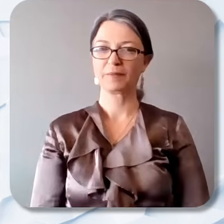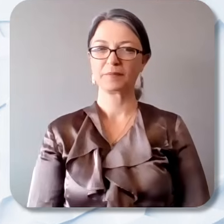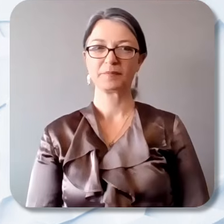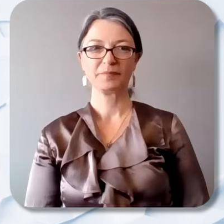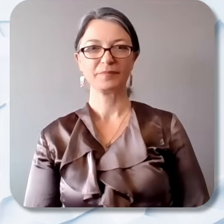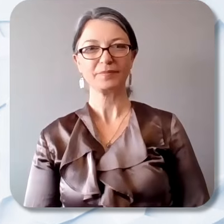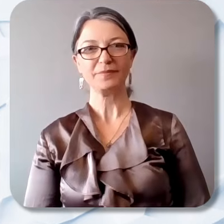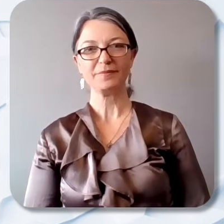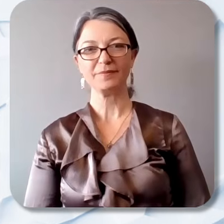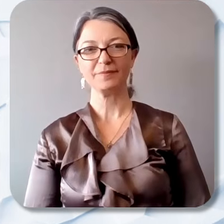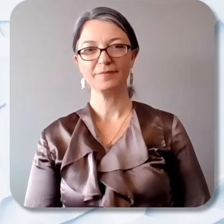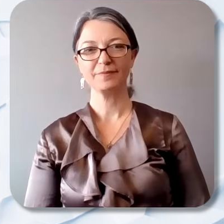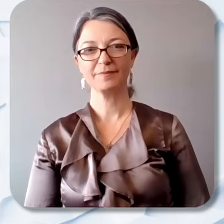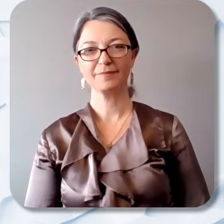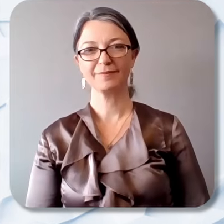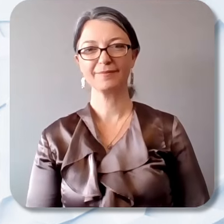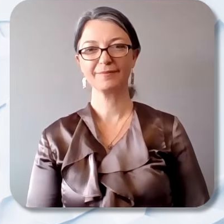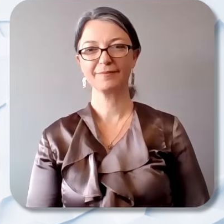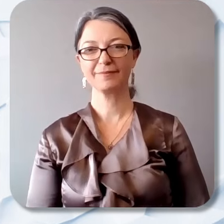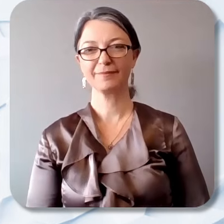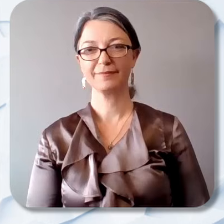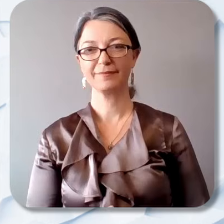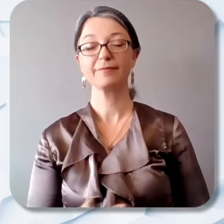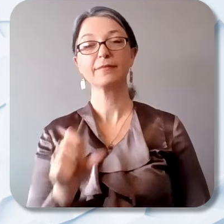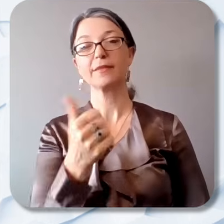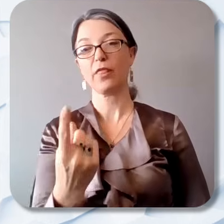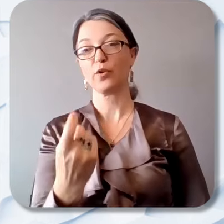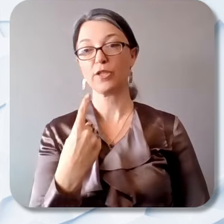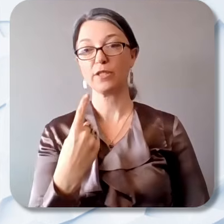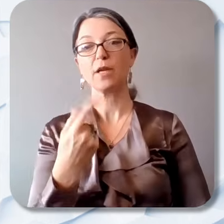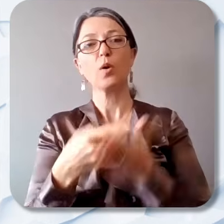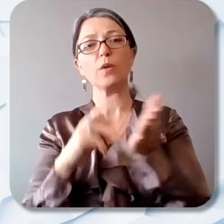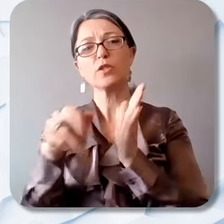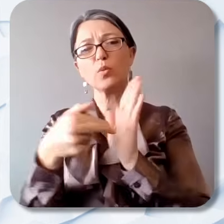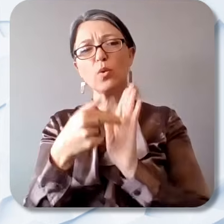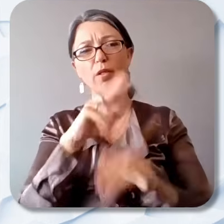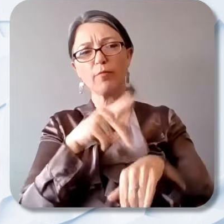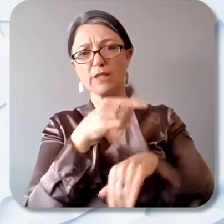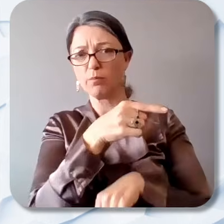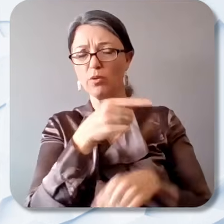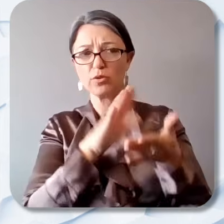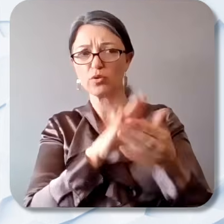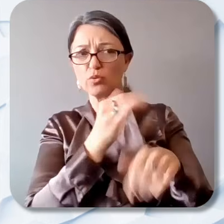So this is a really good question. What is the role of principals, do school sites have to certify this data?